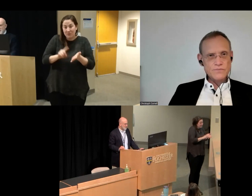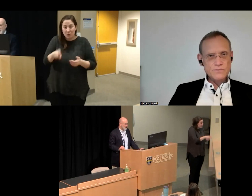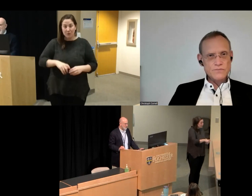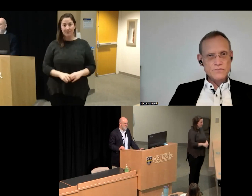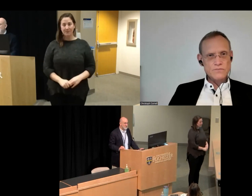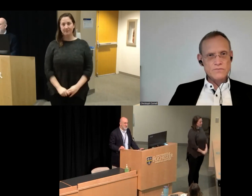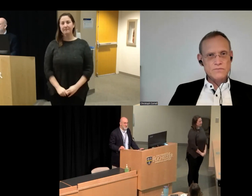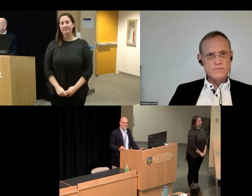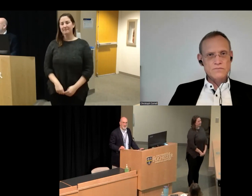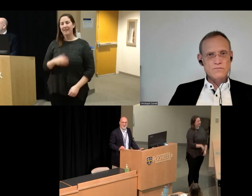Okay. Thanks.